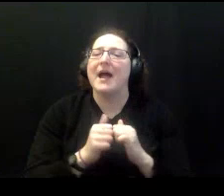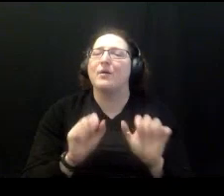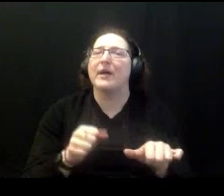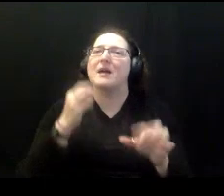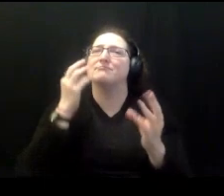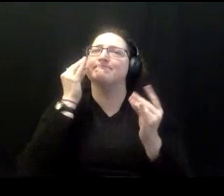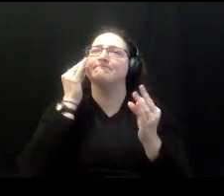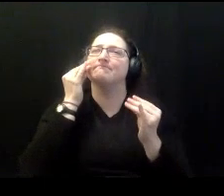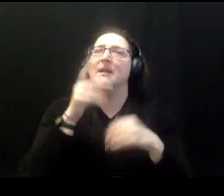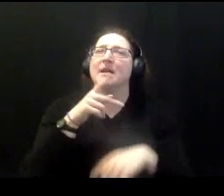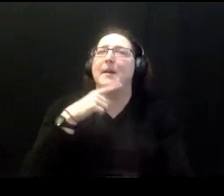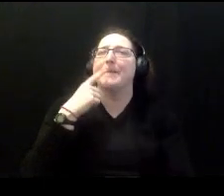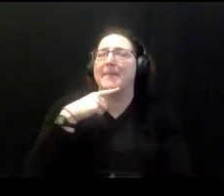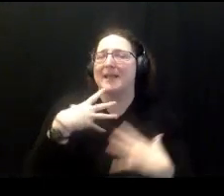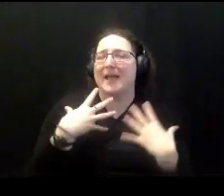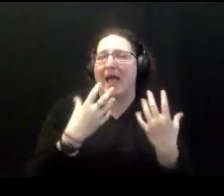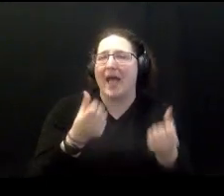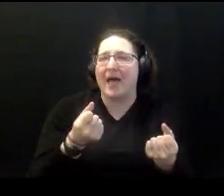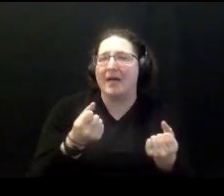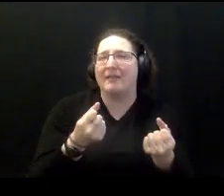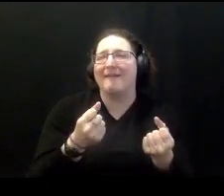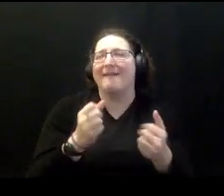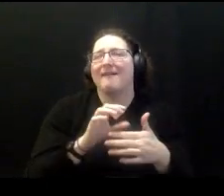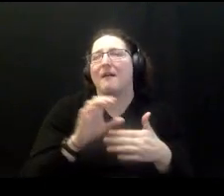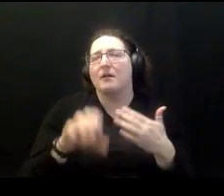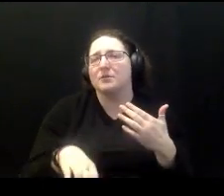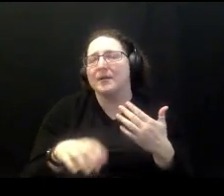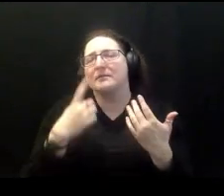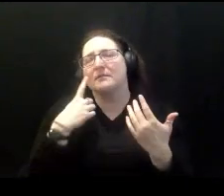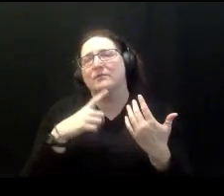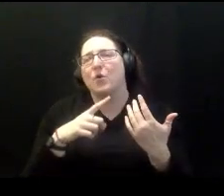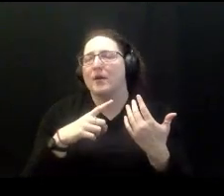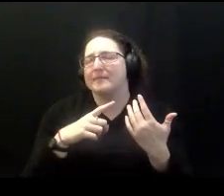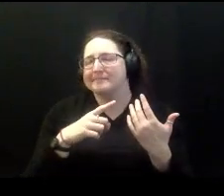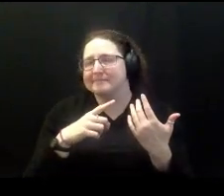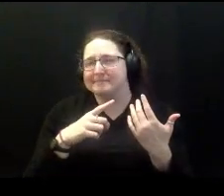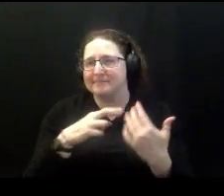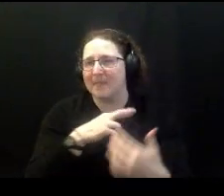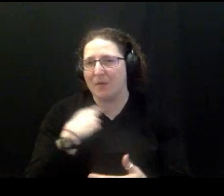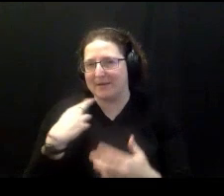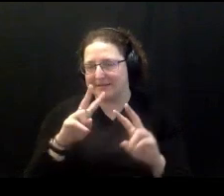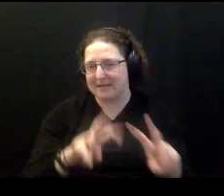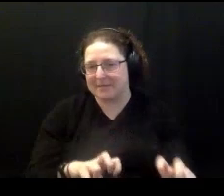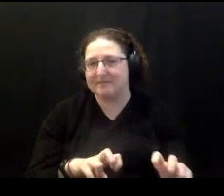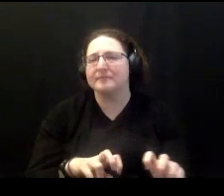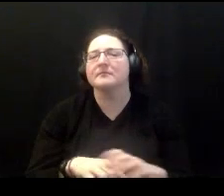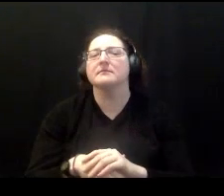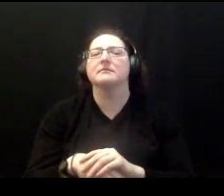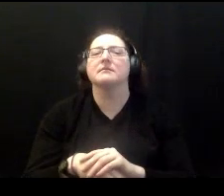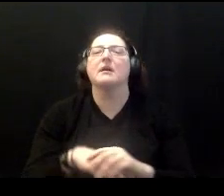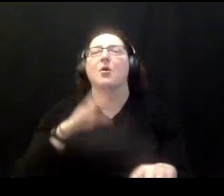health consequences in order to conduct our public health risk assessment. This will be followed by a